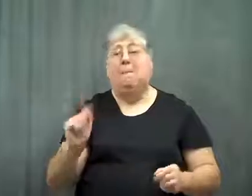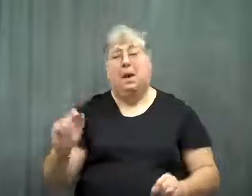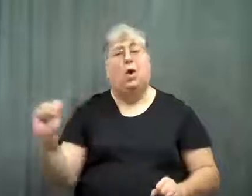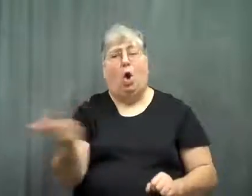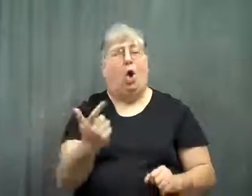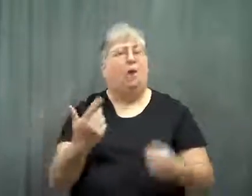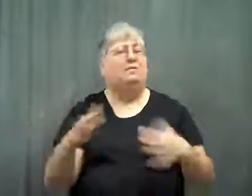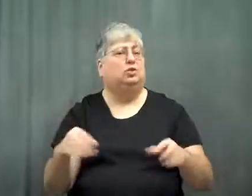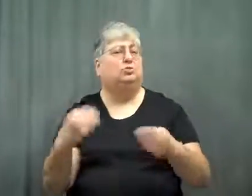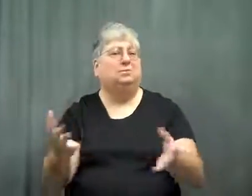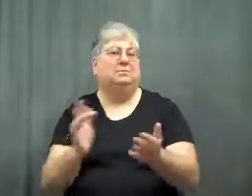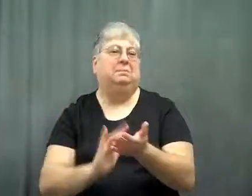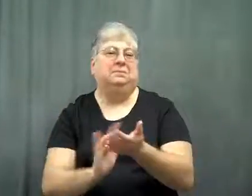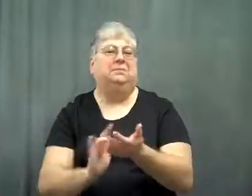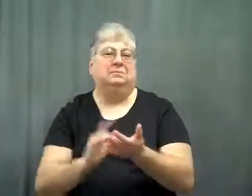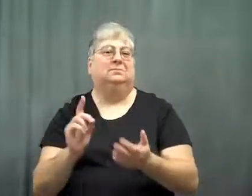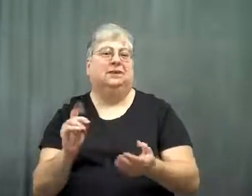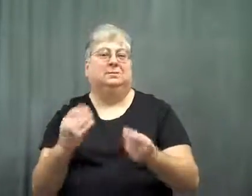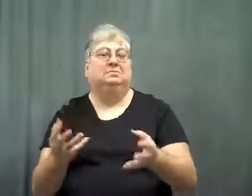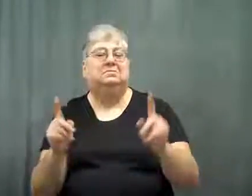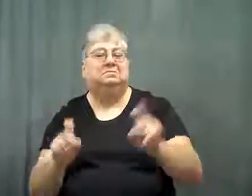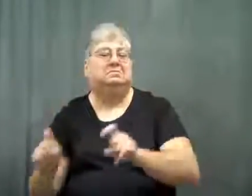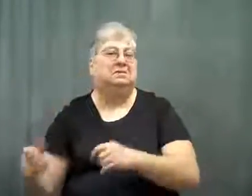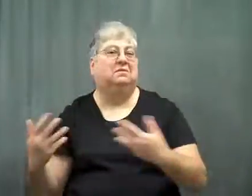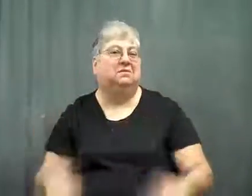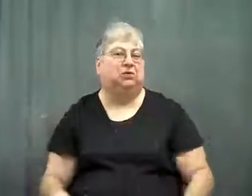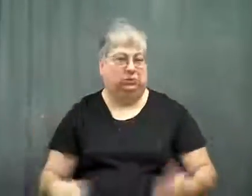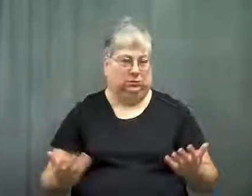The people involved did get medication and tests.